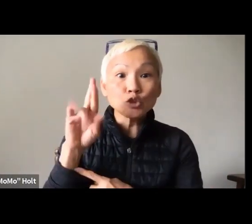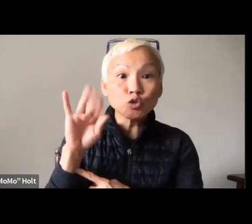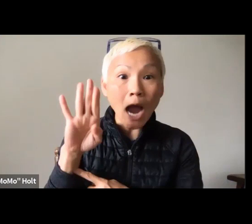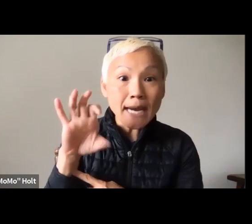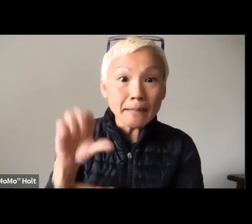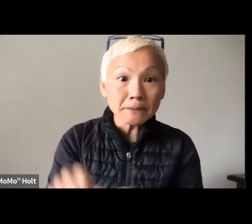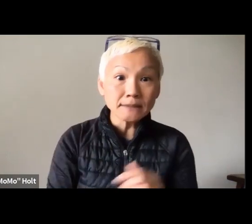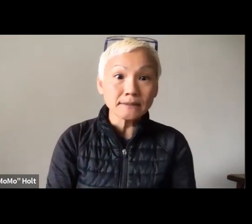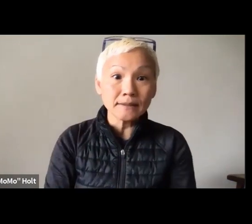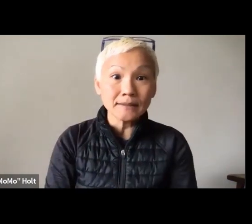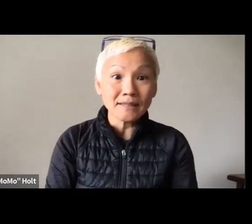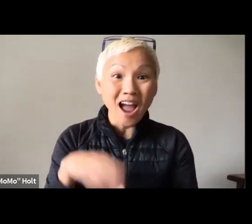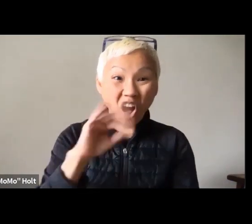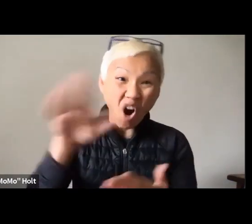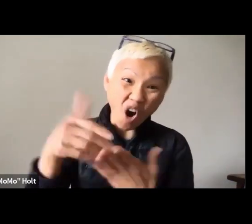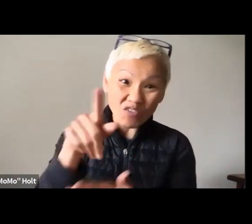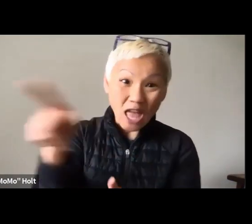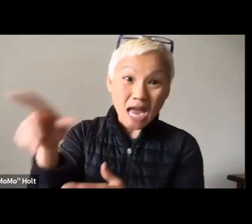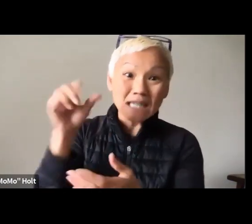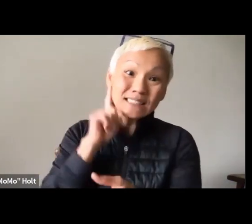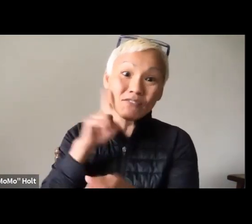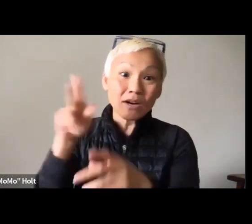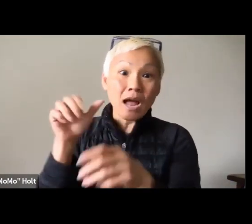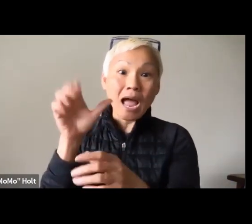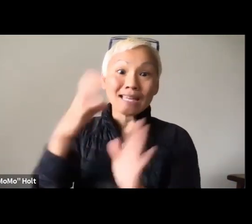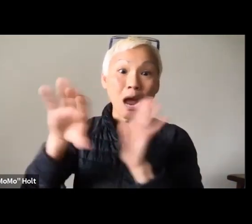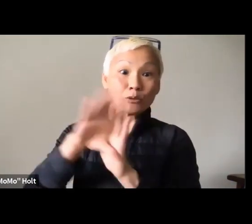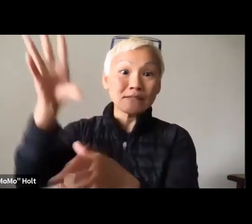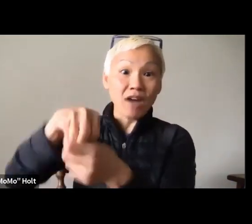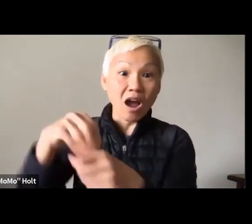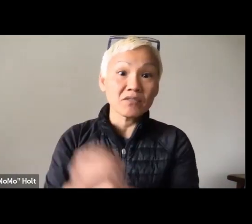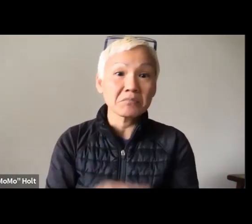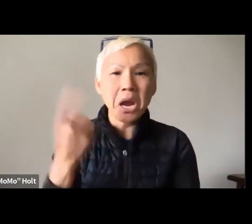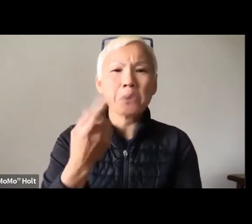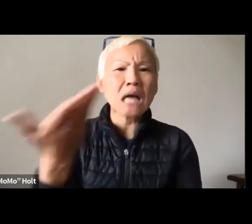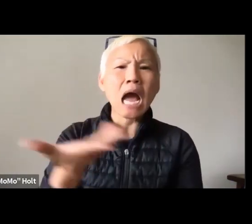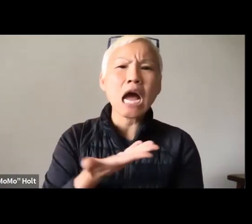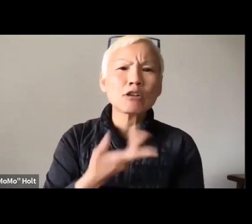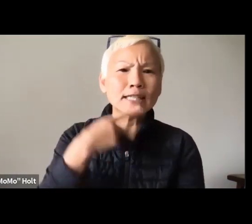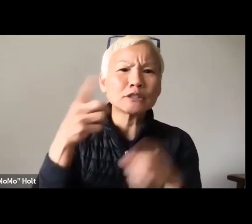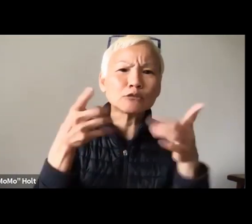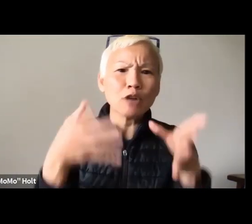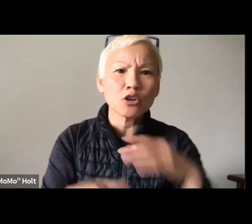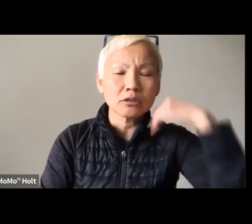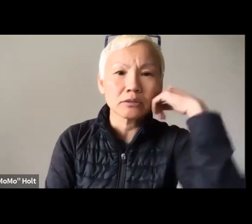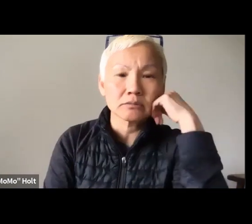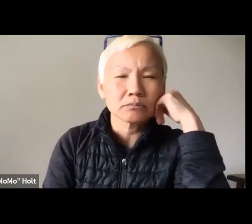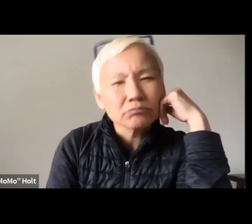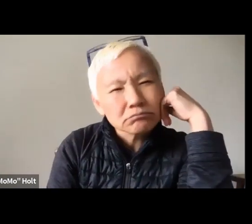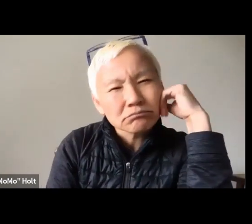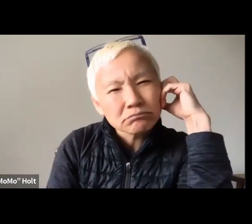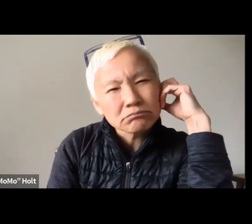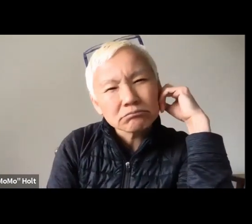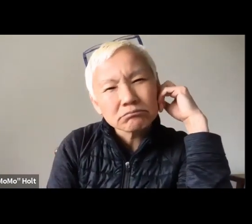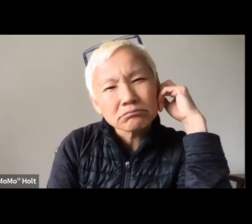for "Miracle Worker, for "Tribes." That's what they did, and these were all Deaf characters involved, and they're gonna hire